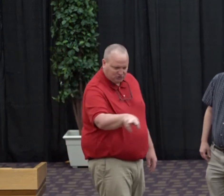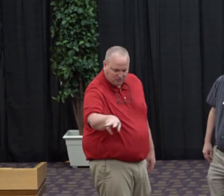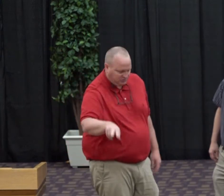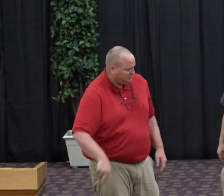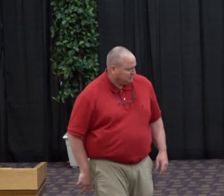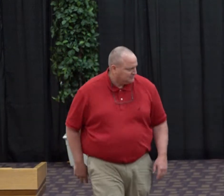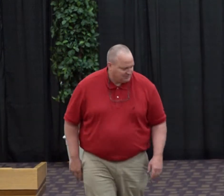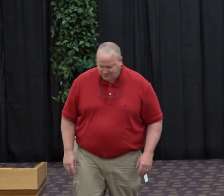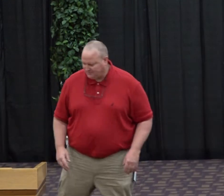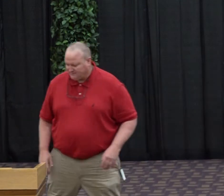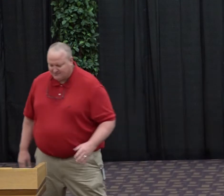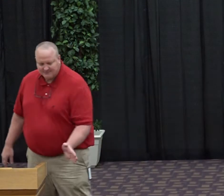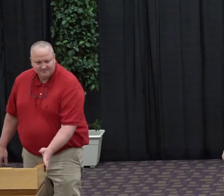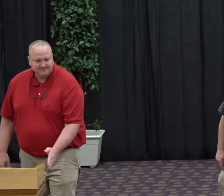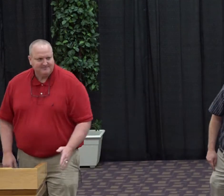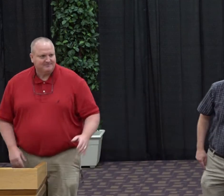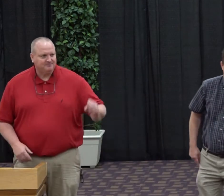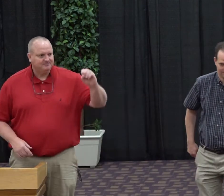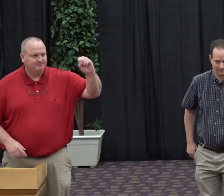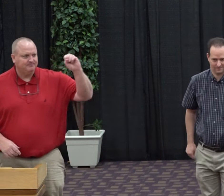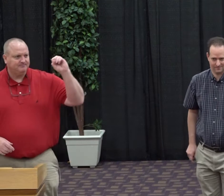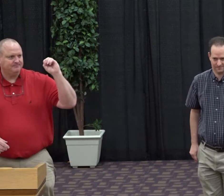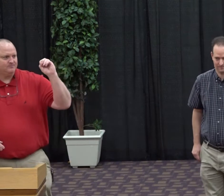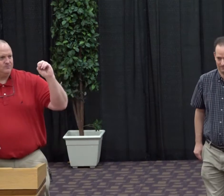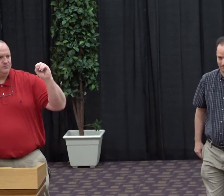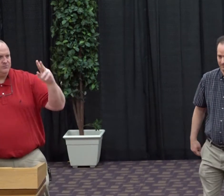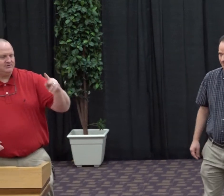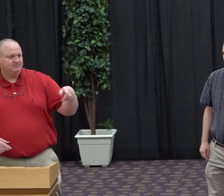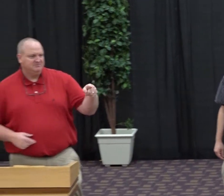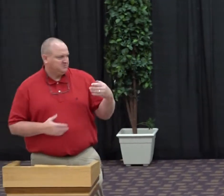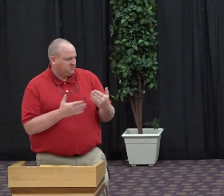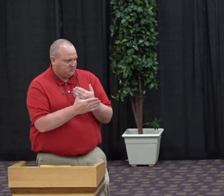We'll have the interpreter. You watch the interpreter. She can sign for you.